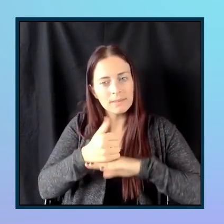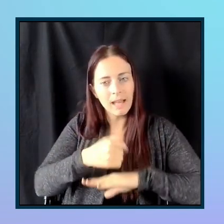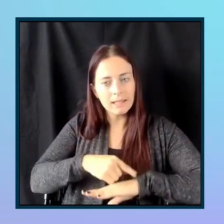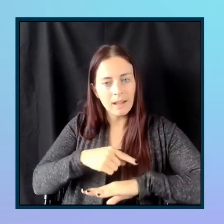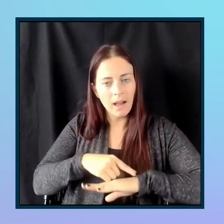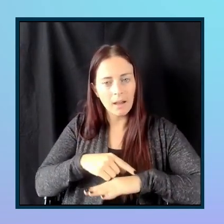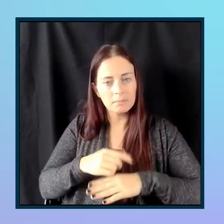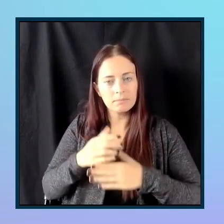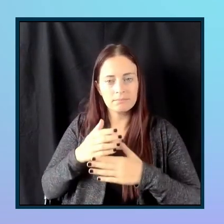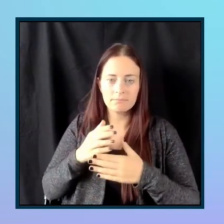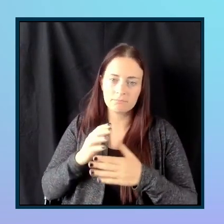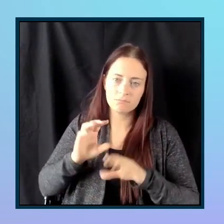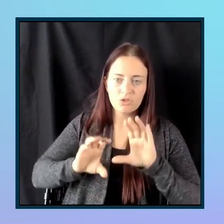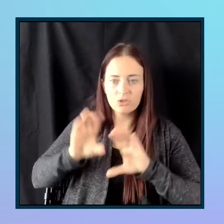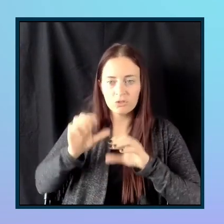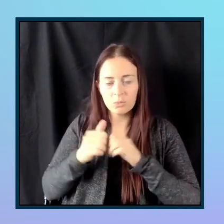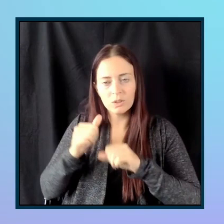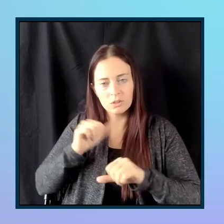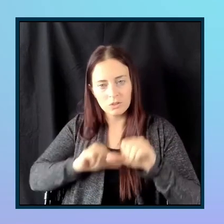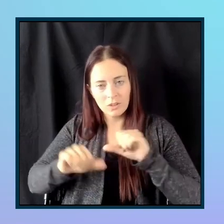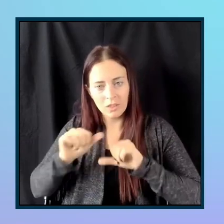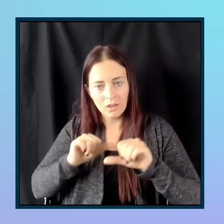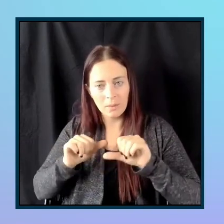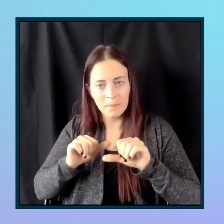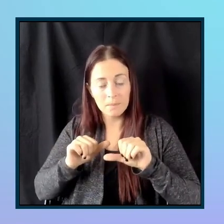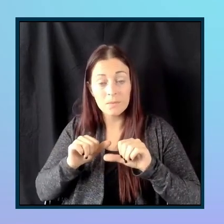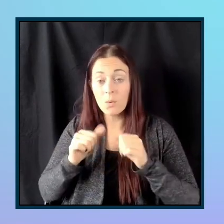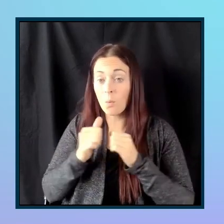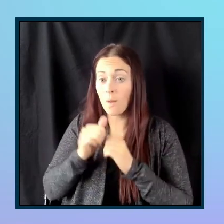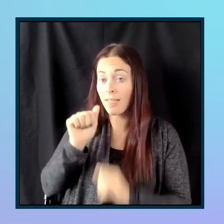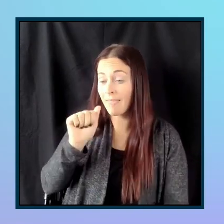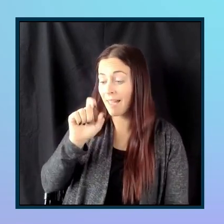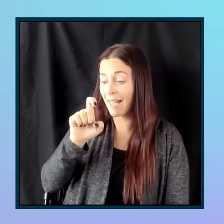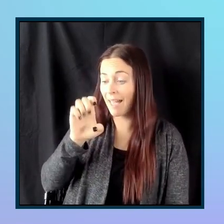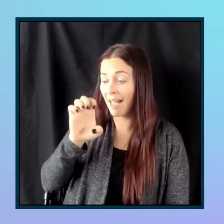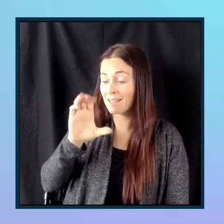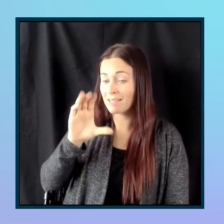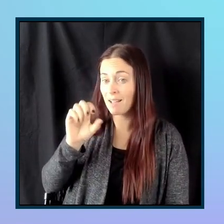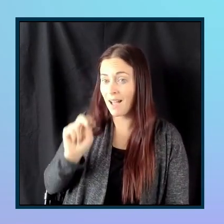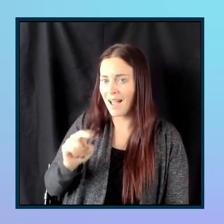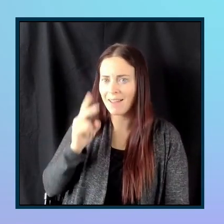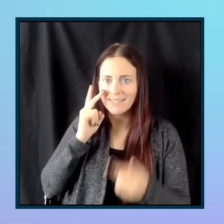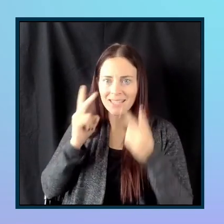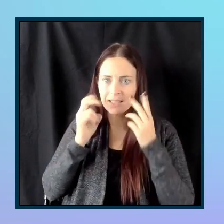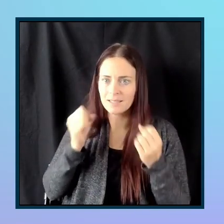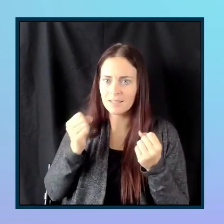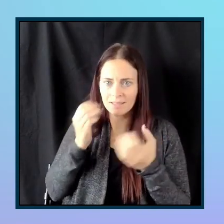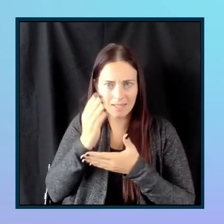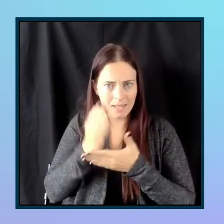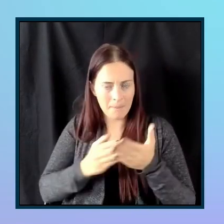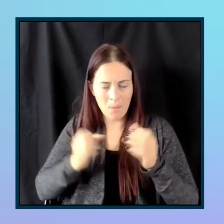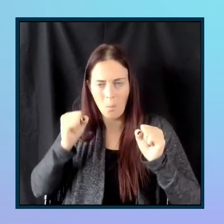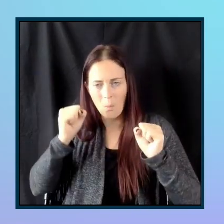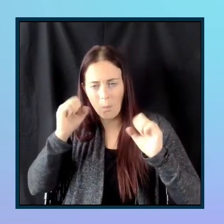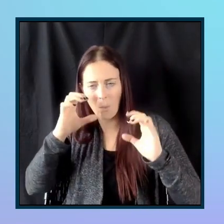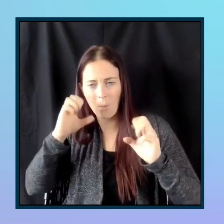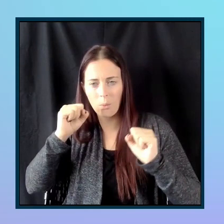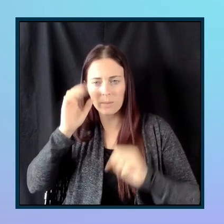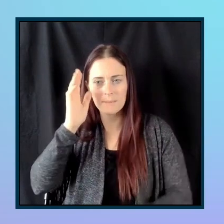So here's an example, even in axe-con, I have seen some of our incredible speakers here and have heard things where it's like,